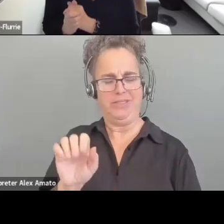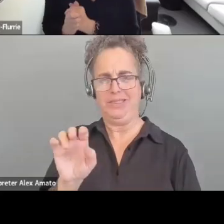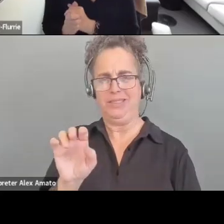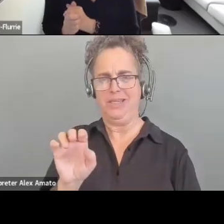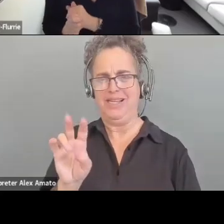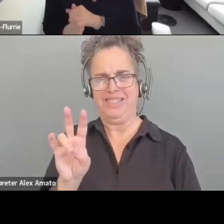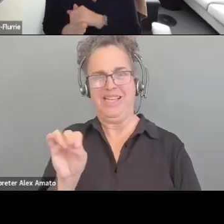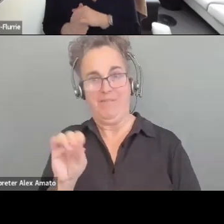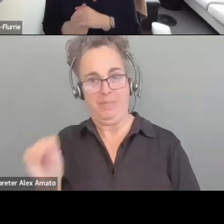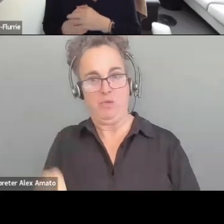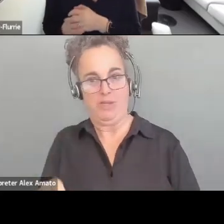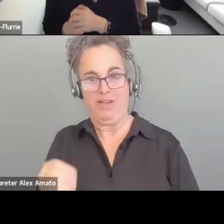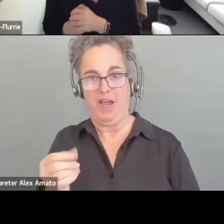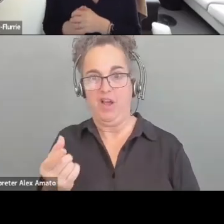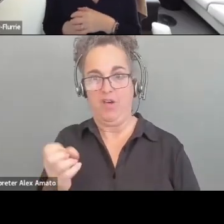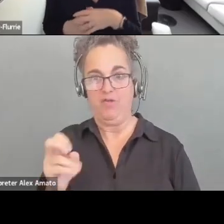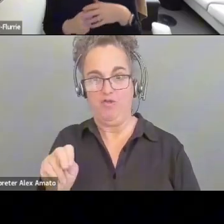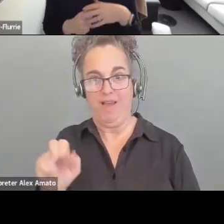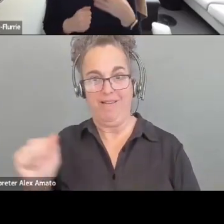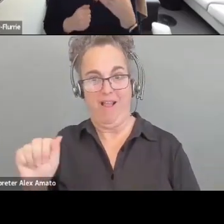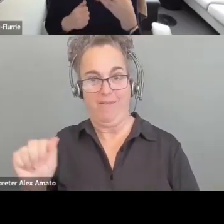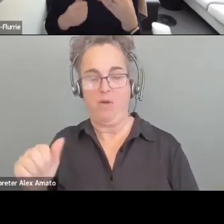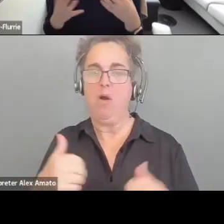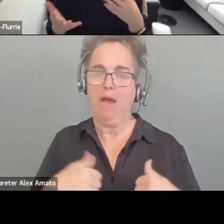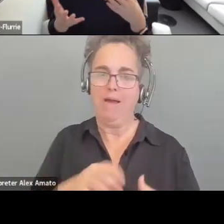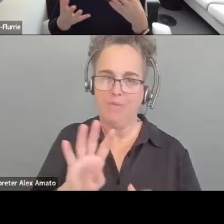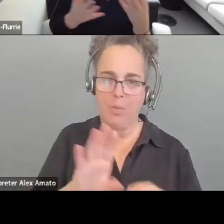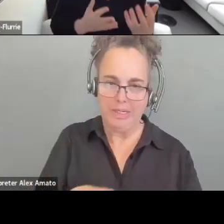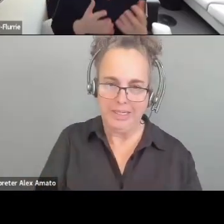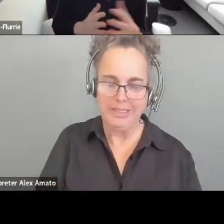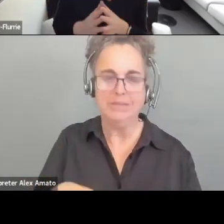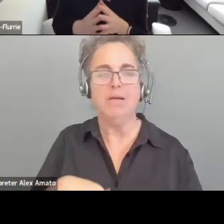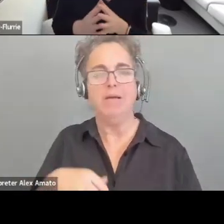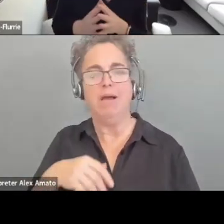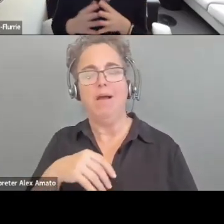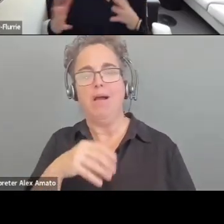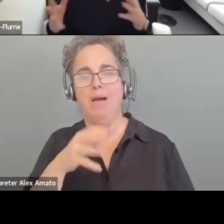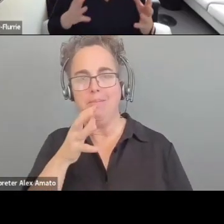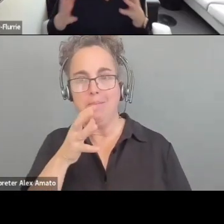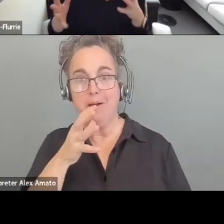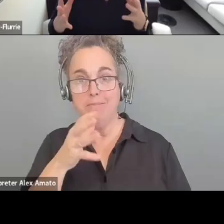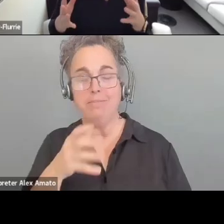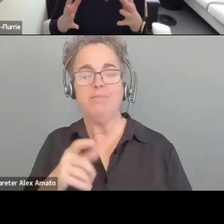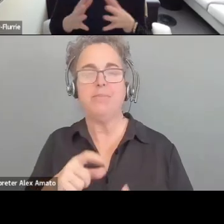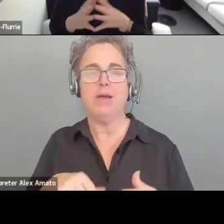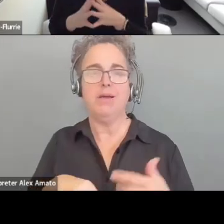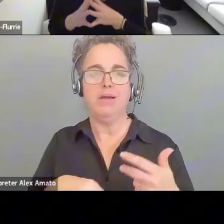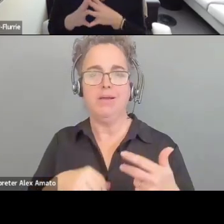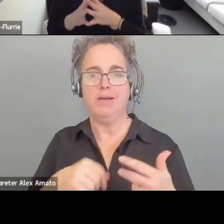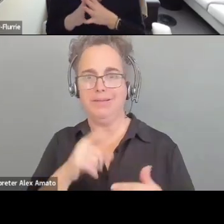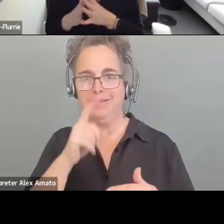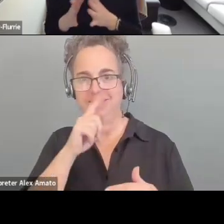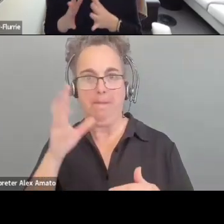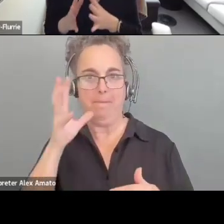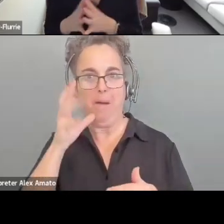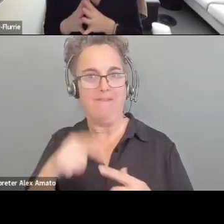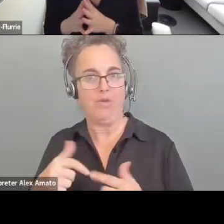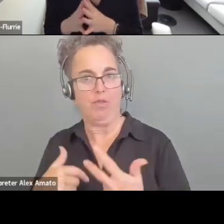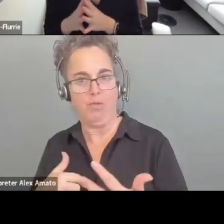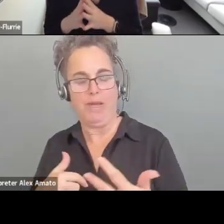I'm a mom, I I have four kids, I am stepmom to three. And between us four, youngest is 18